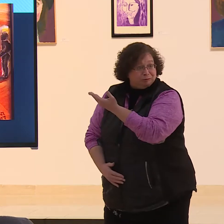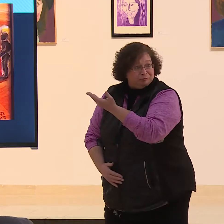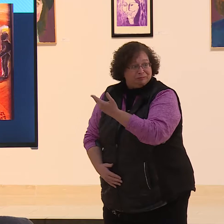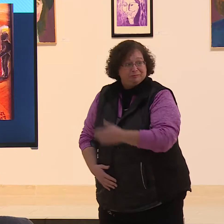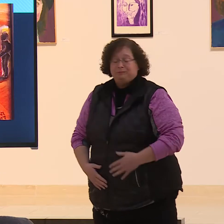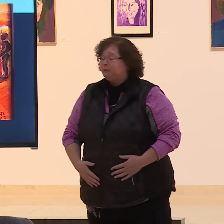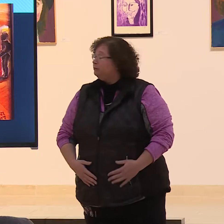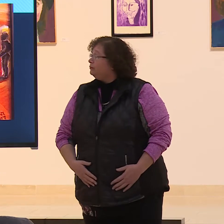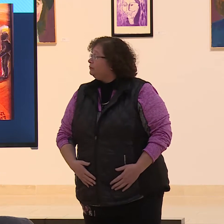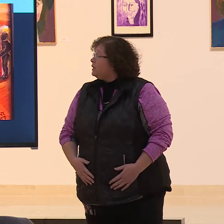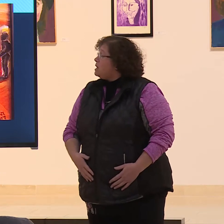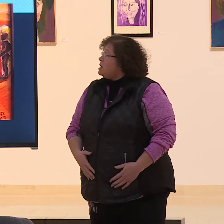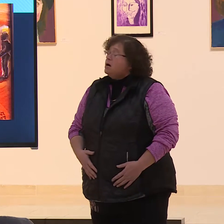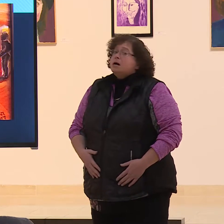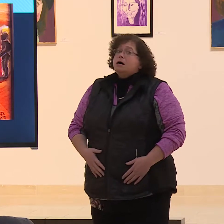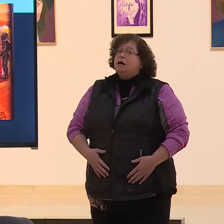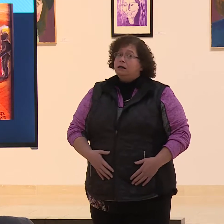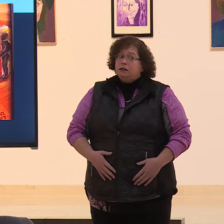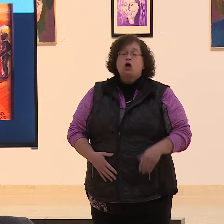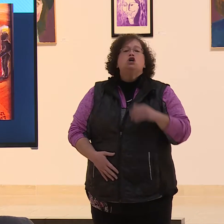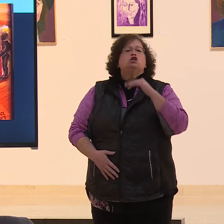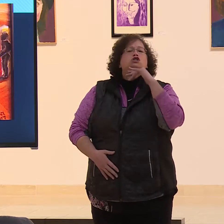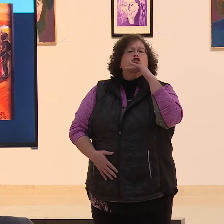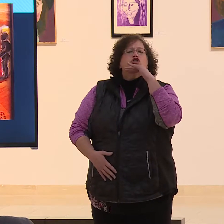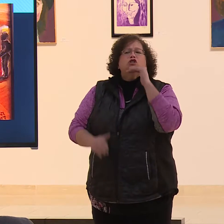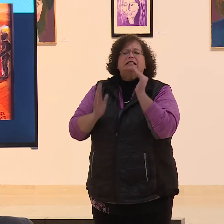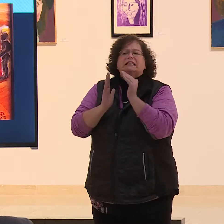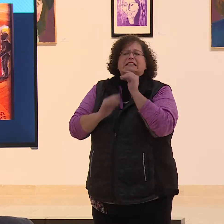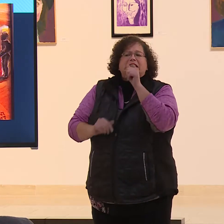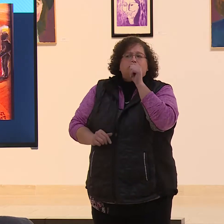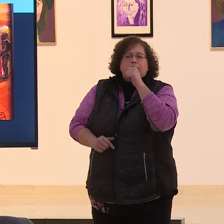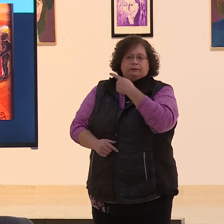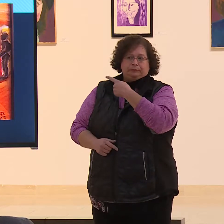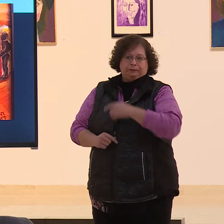I guess my name is signed at the bottom, but that was a way for me to express myself.